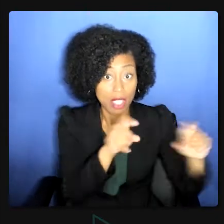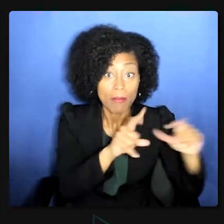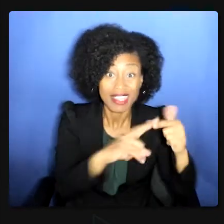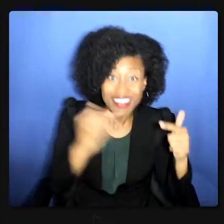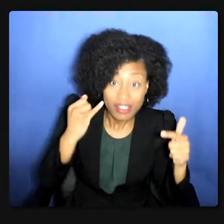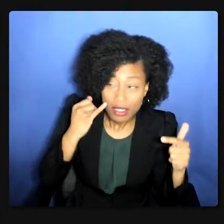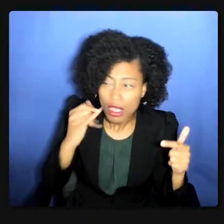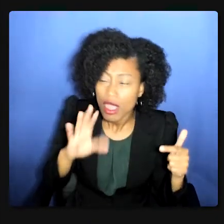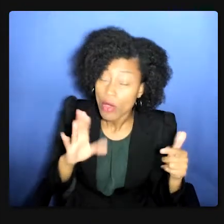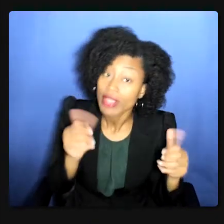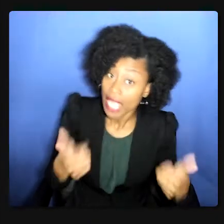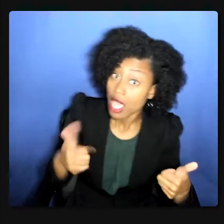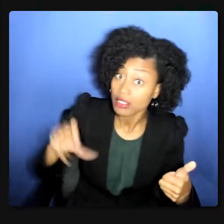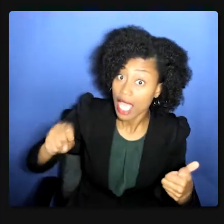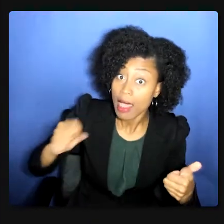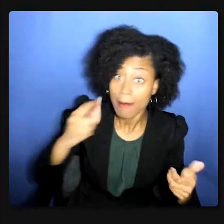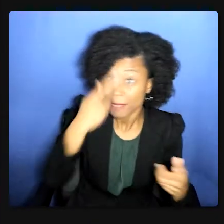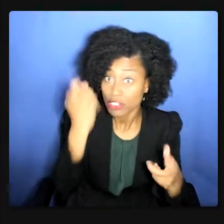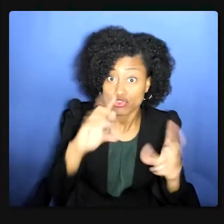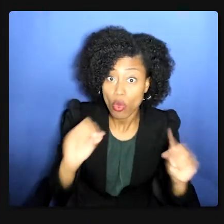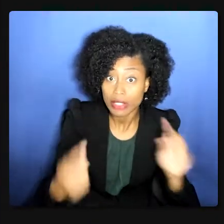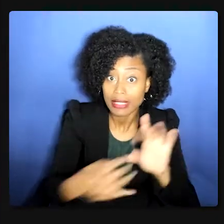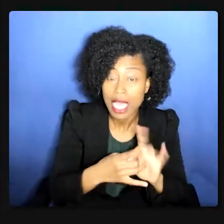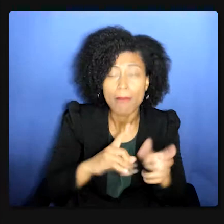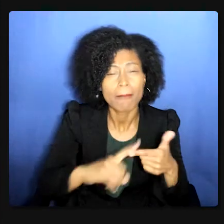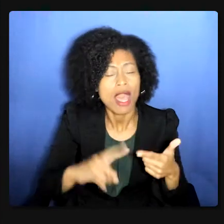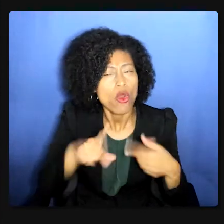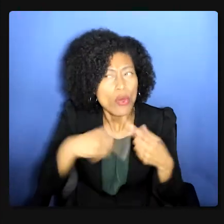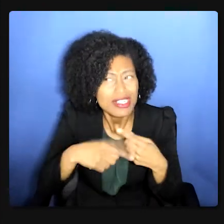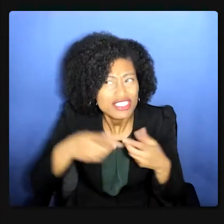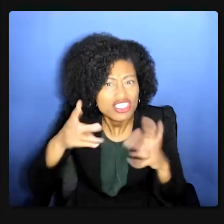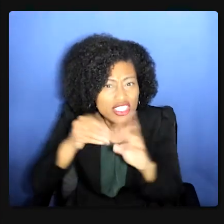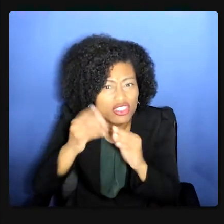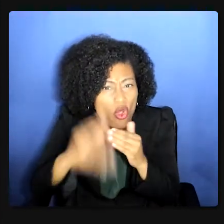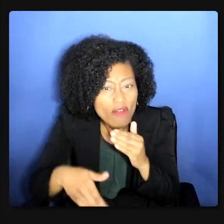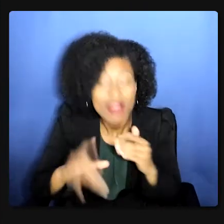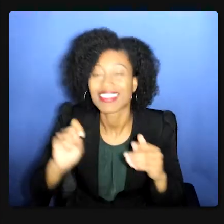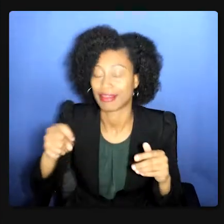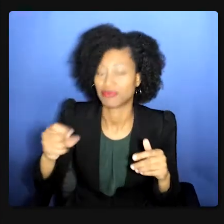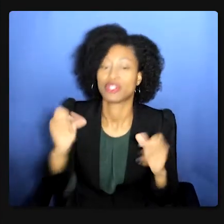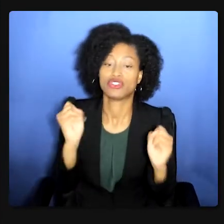[Dimitris] So that's the best pattern to exactly reset the state, right? So instead of, you know, clearing the memory